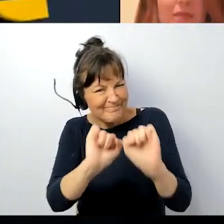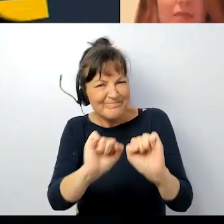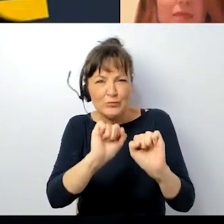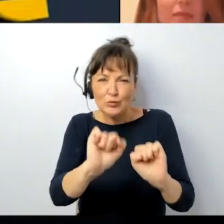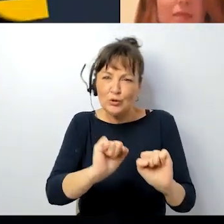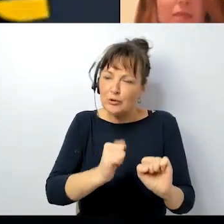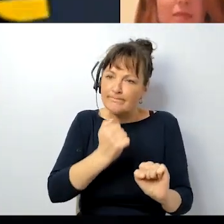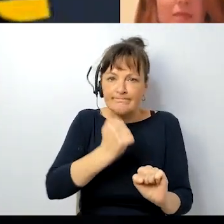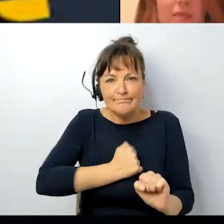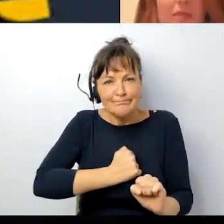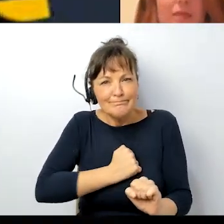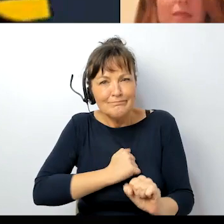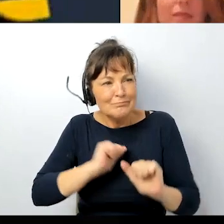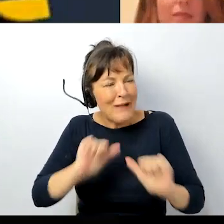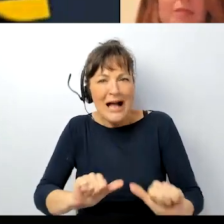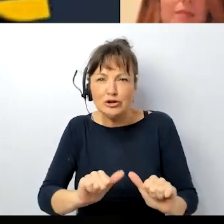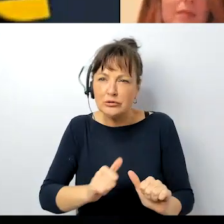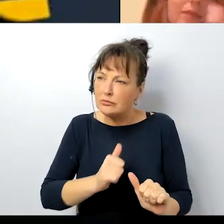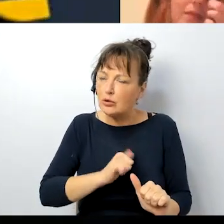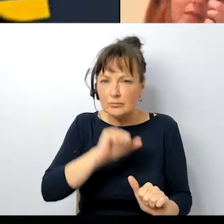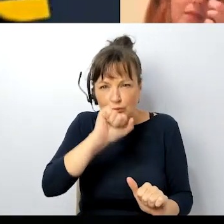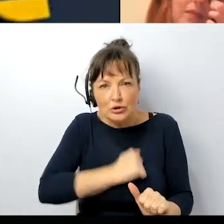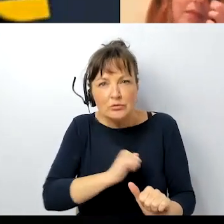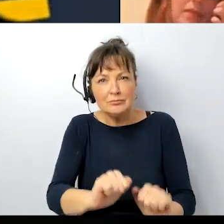as a person and what are you really passionate about as a person.